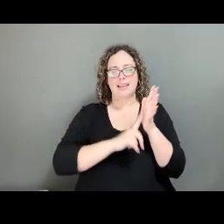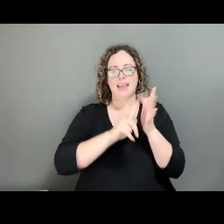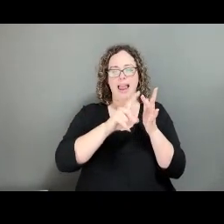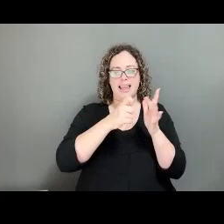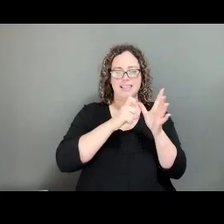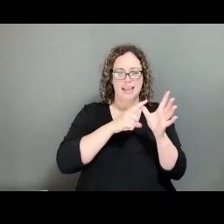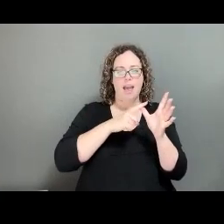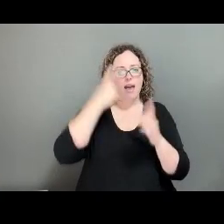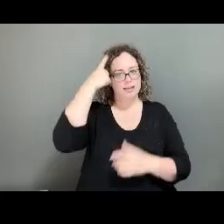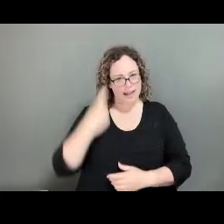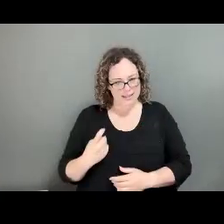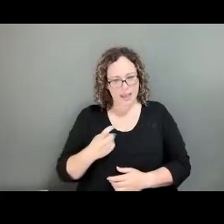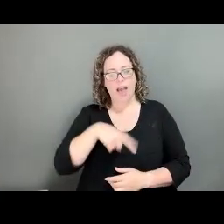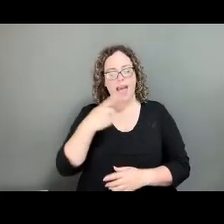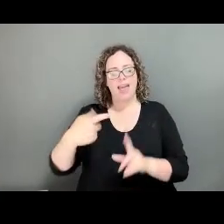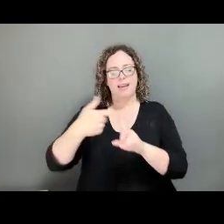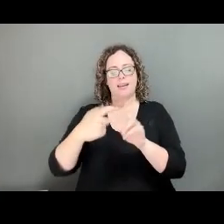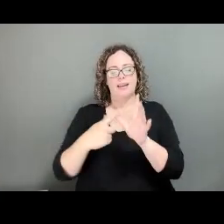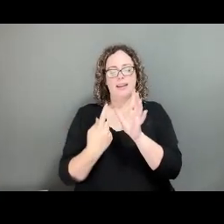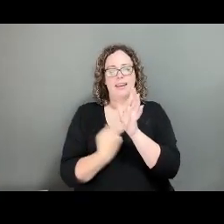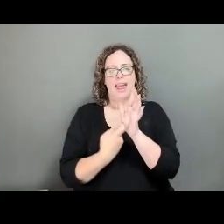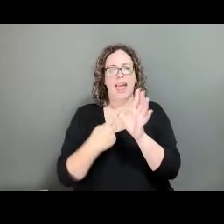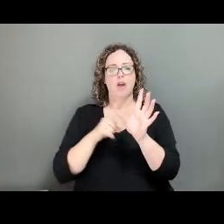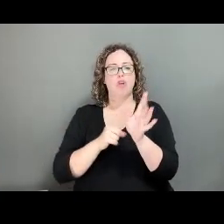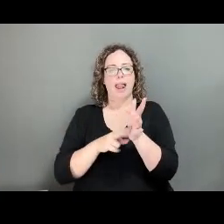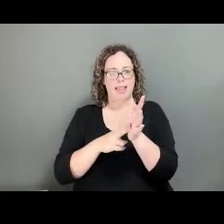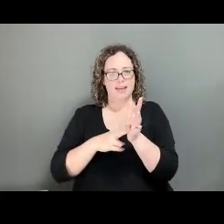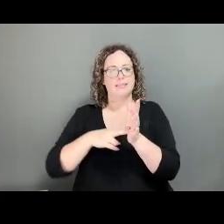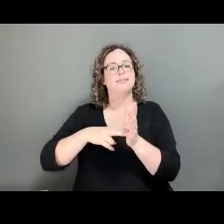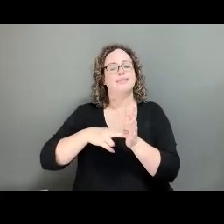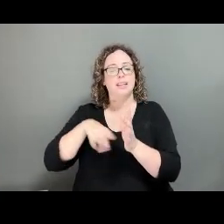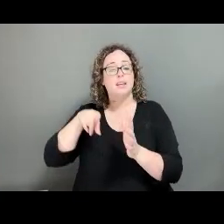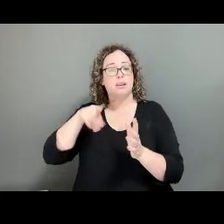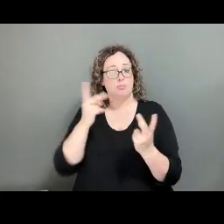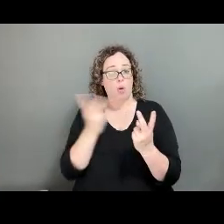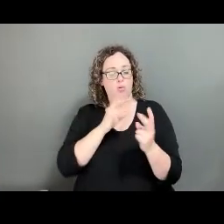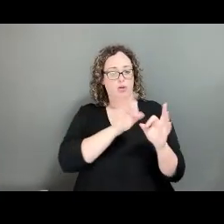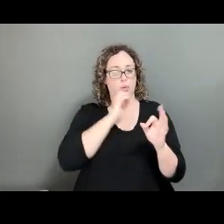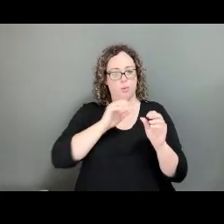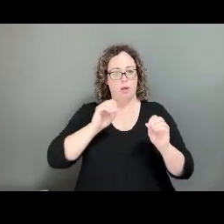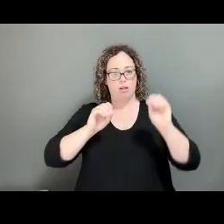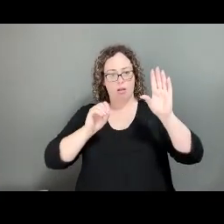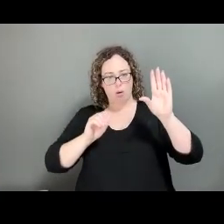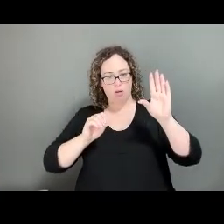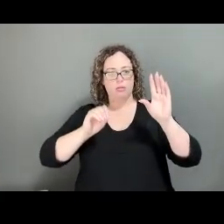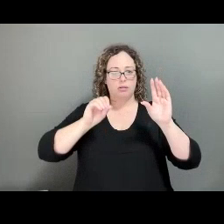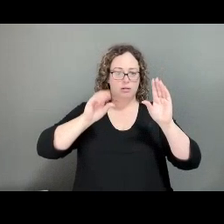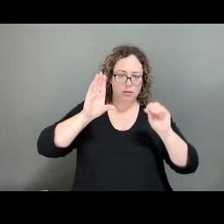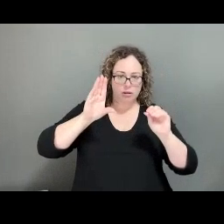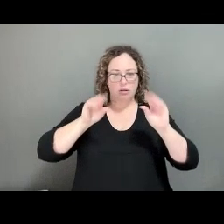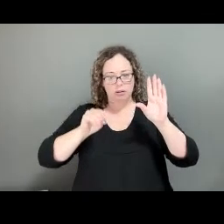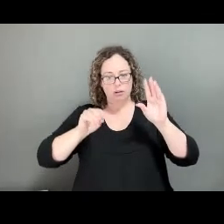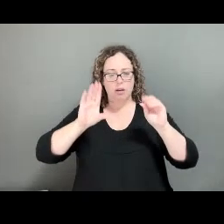I think, every 15 minutes. So they will be spotlit as we go, go through.